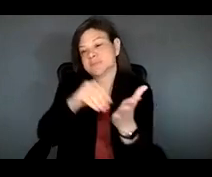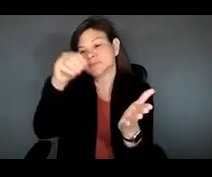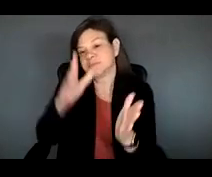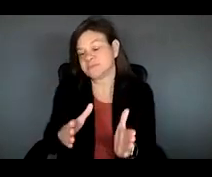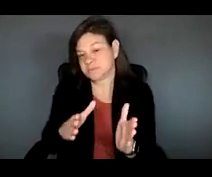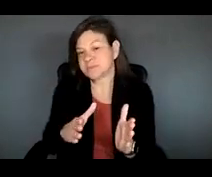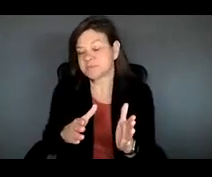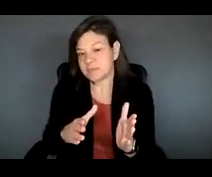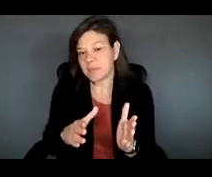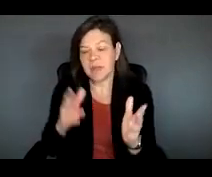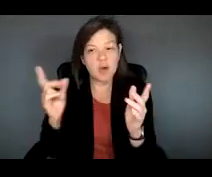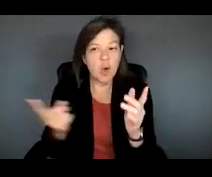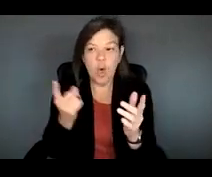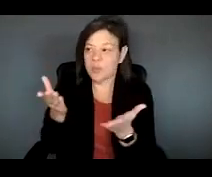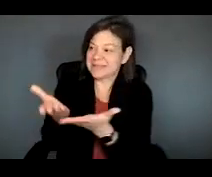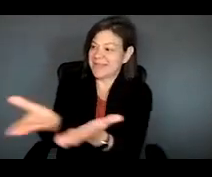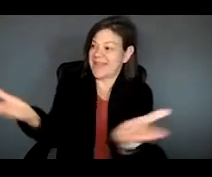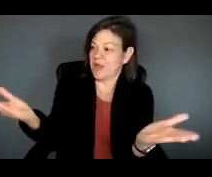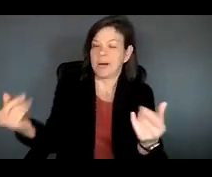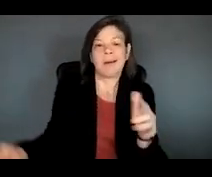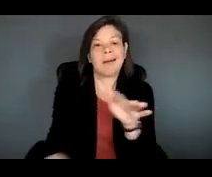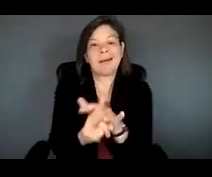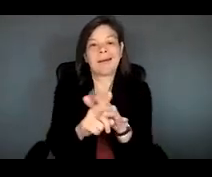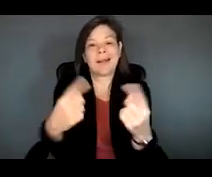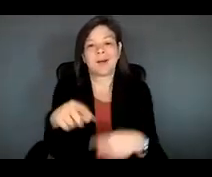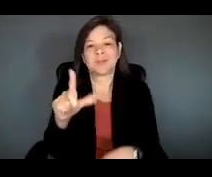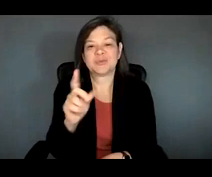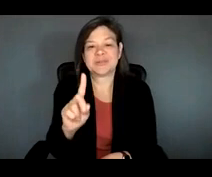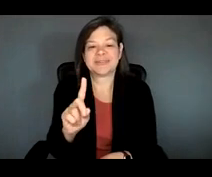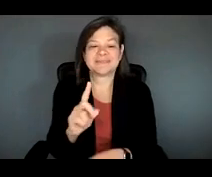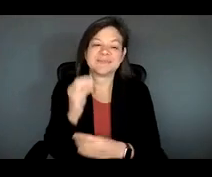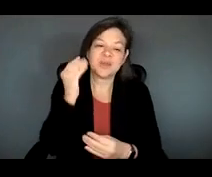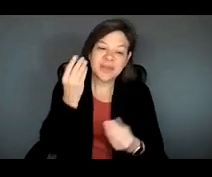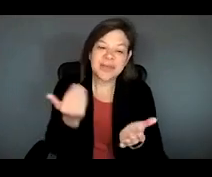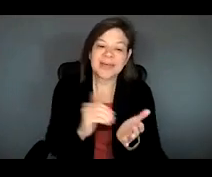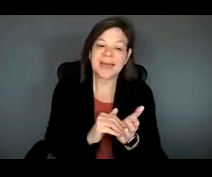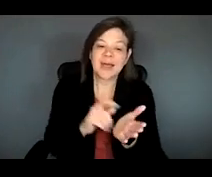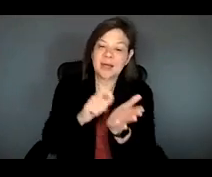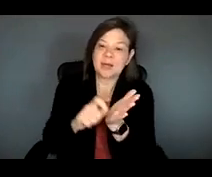and that always show up at LEAD. So, again, thinking about writing a proposal,